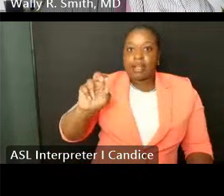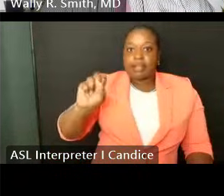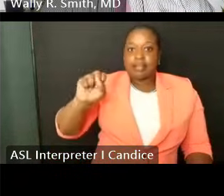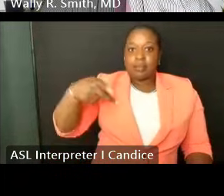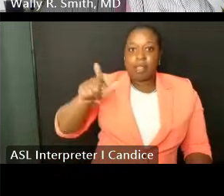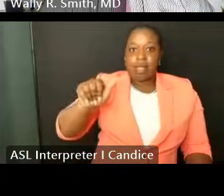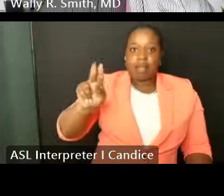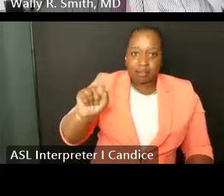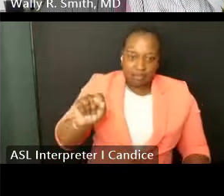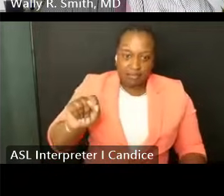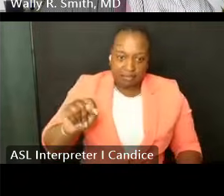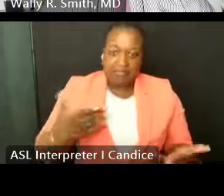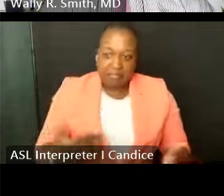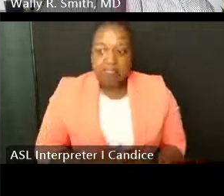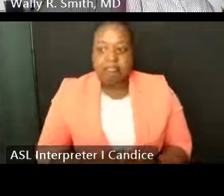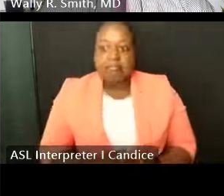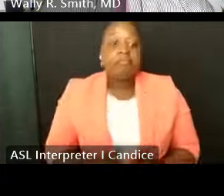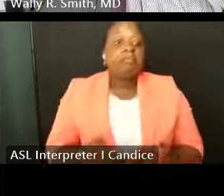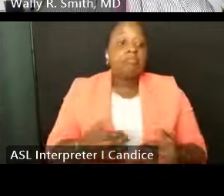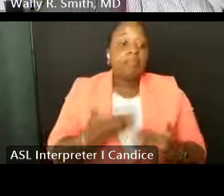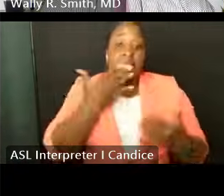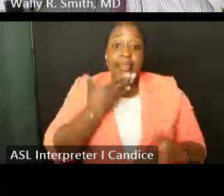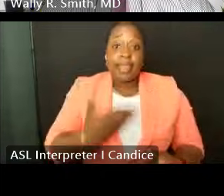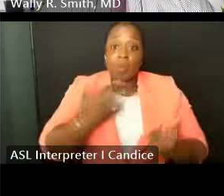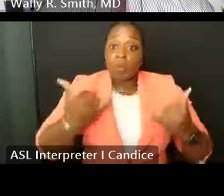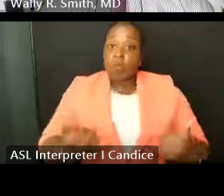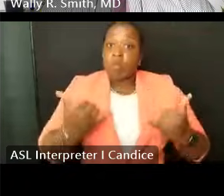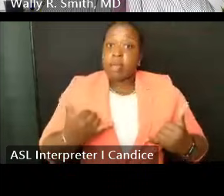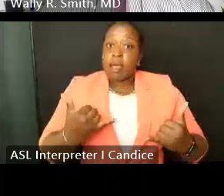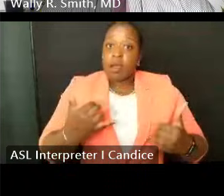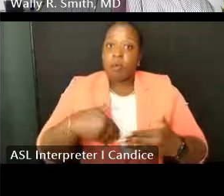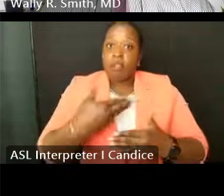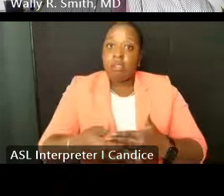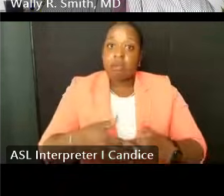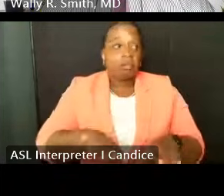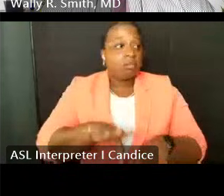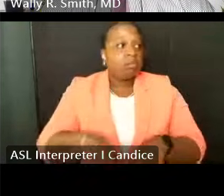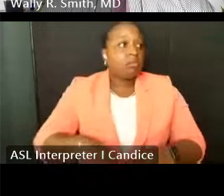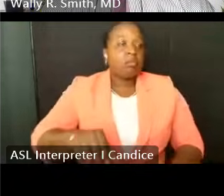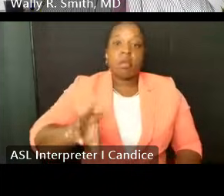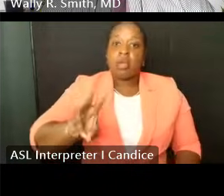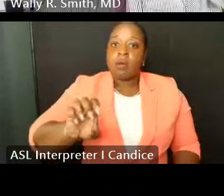phase of this webinar. We're going to -- we now are going to have a panel discussion. So, we can